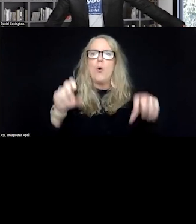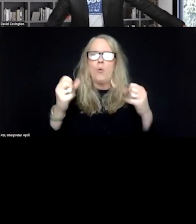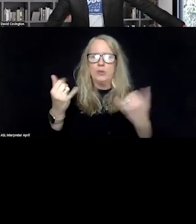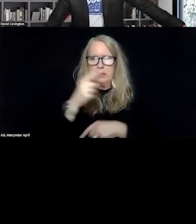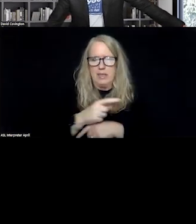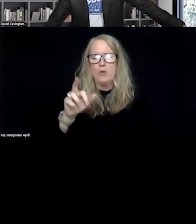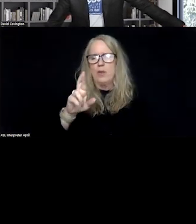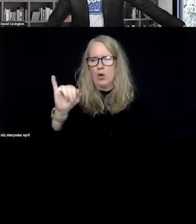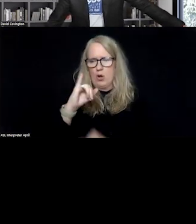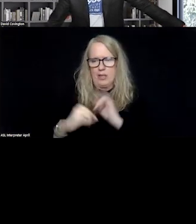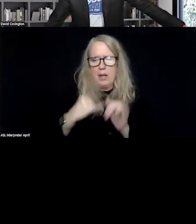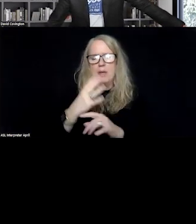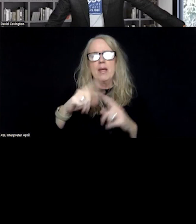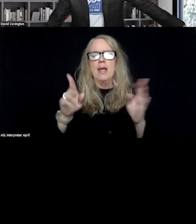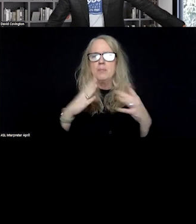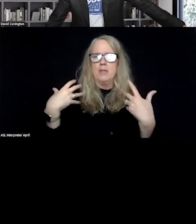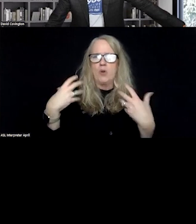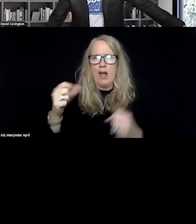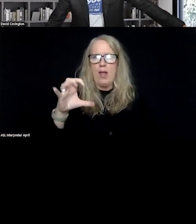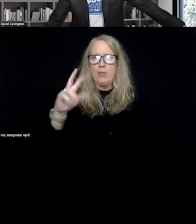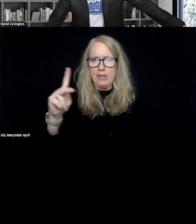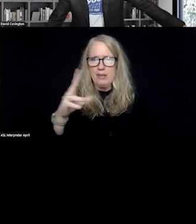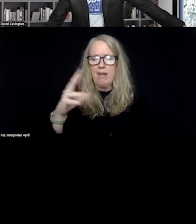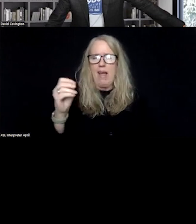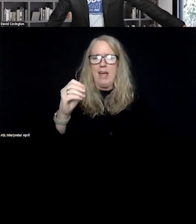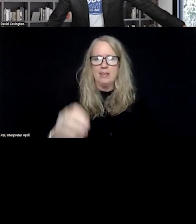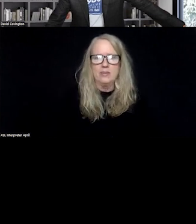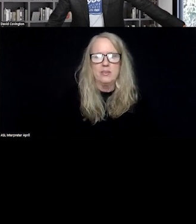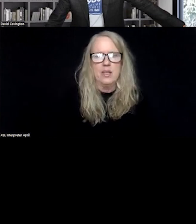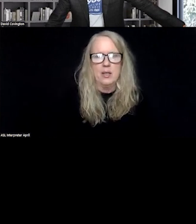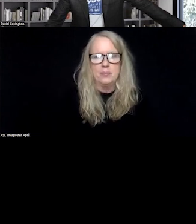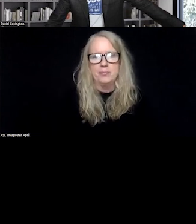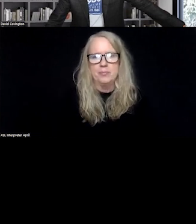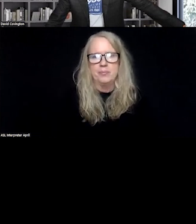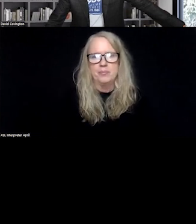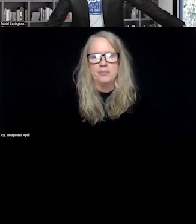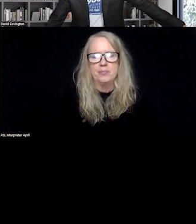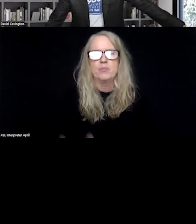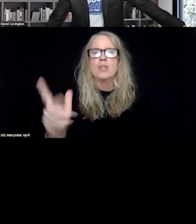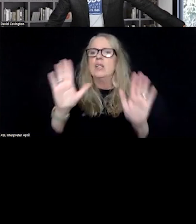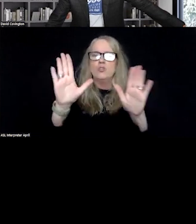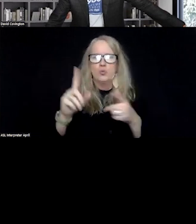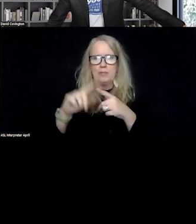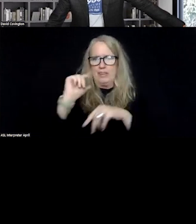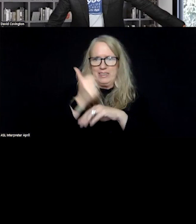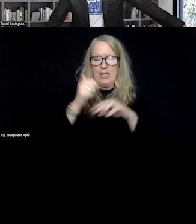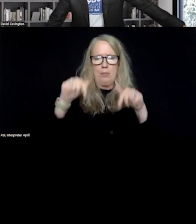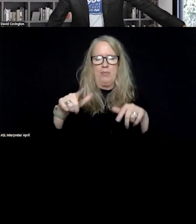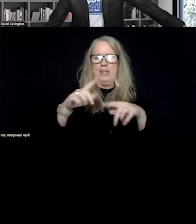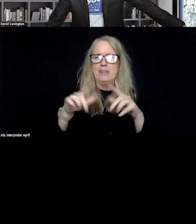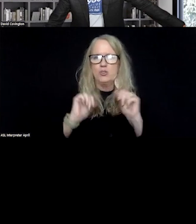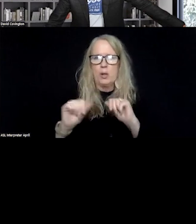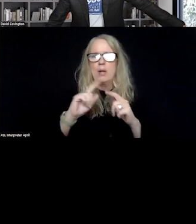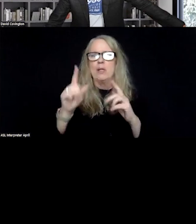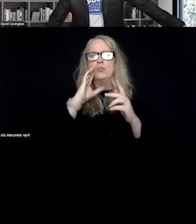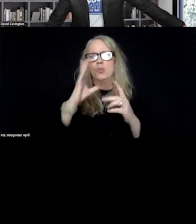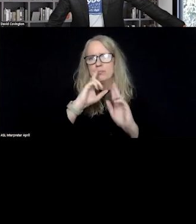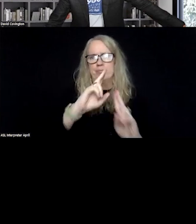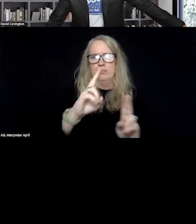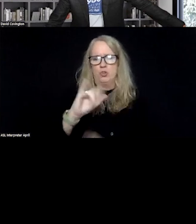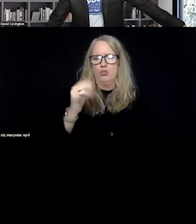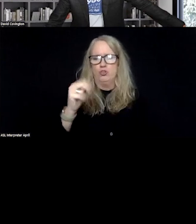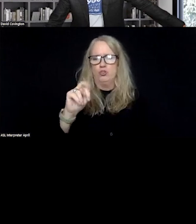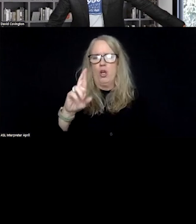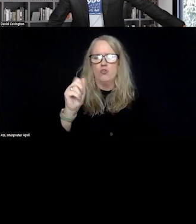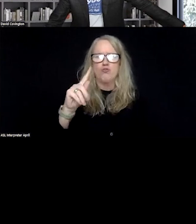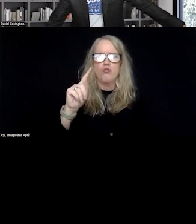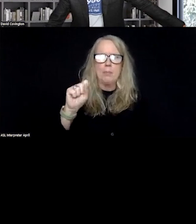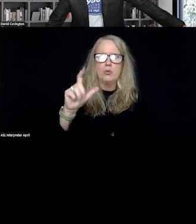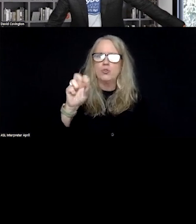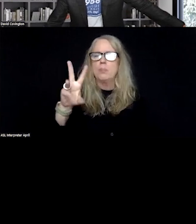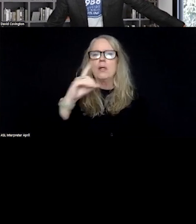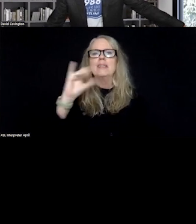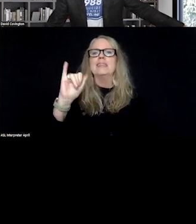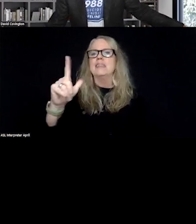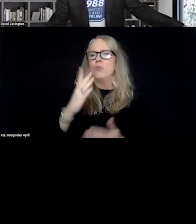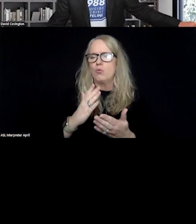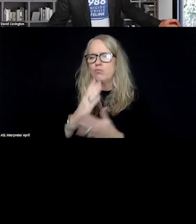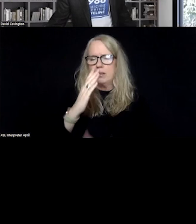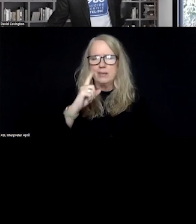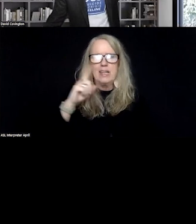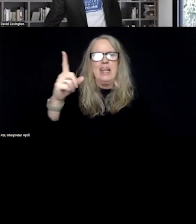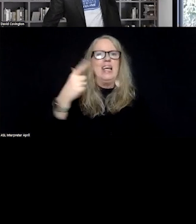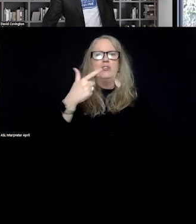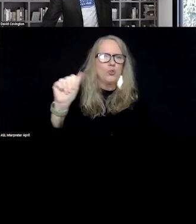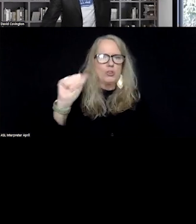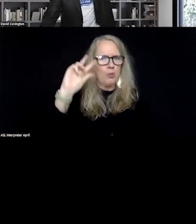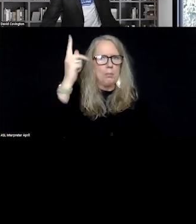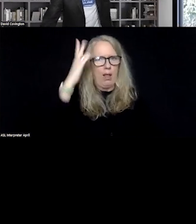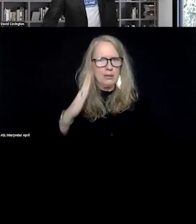INTERNATIONAL AND BEHAVIORAL HEALTH LINK. SETTING UP THE SHOW WITH ROBERT AND TODAY